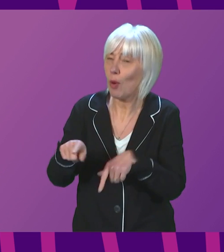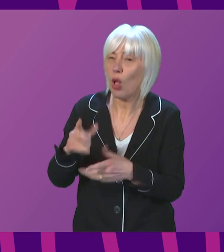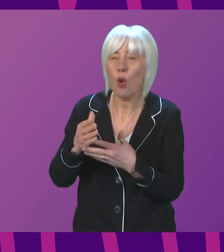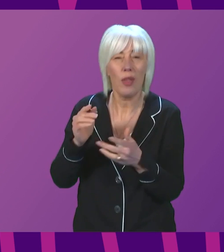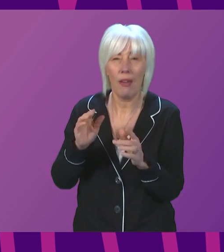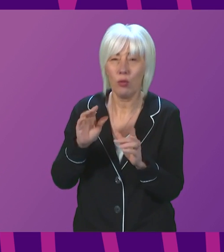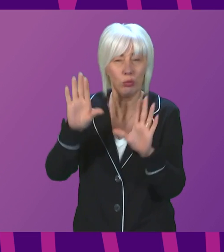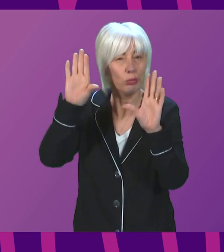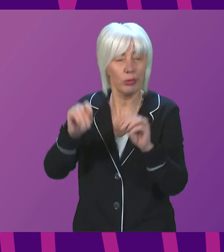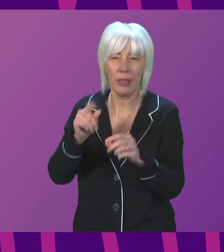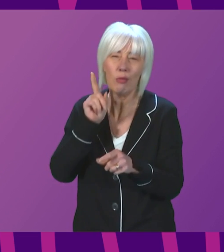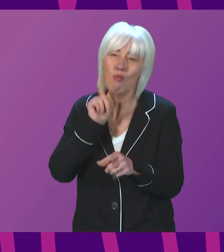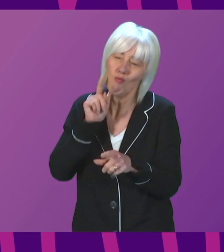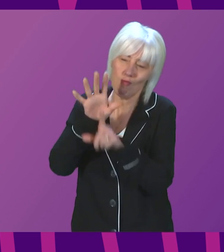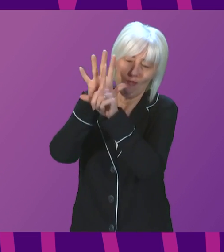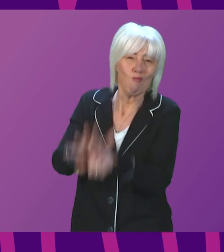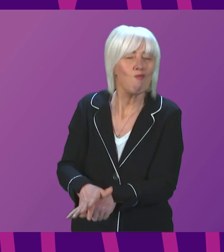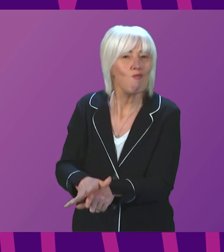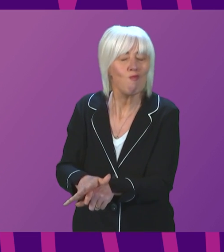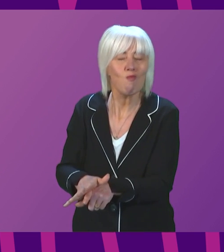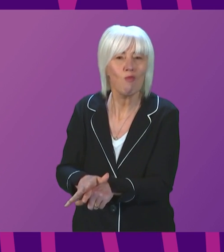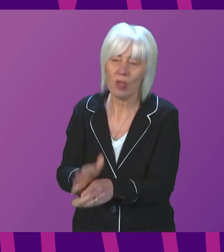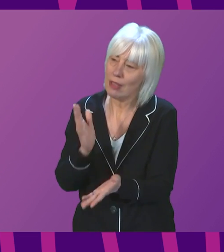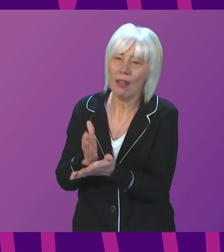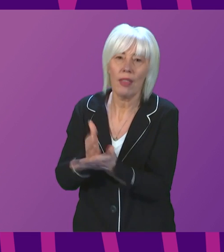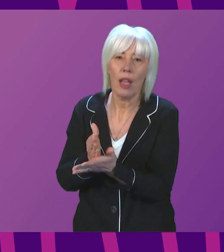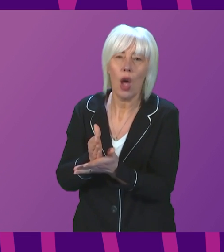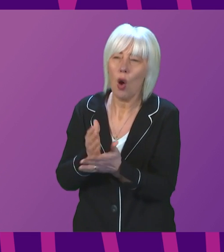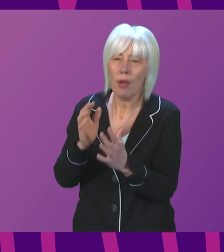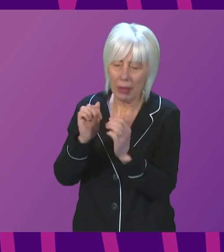Right now, Helena Kennedy is looking at the issue for the Scottish Government.